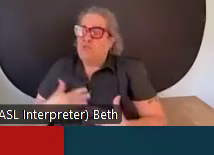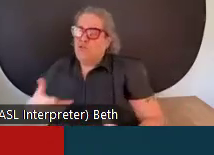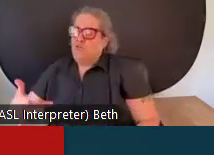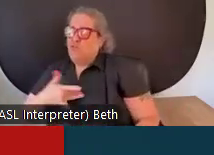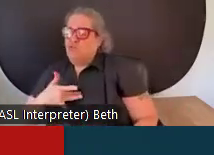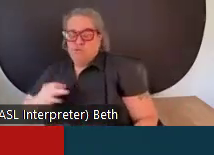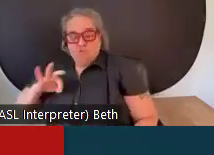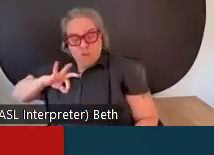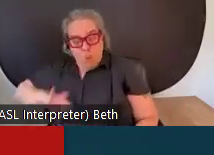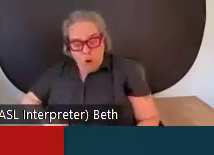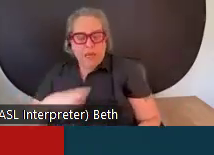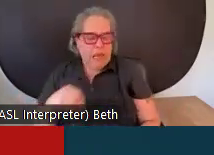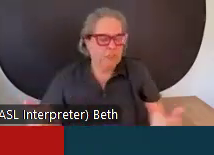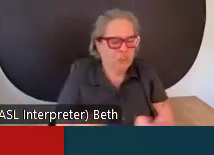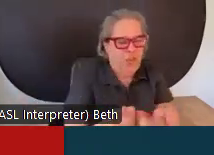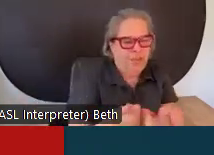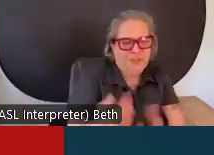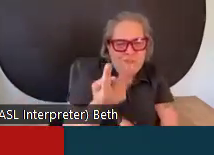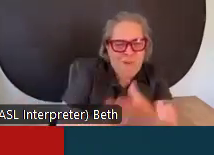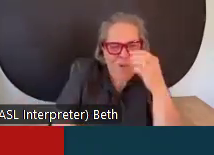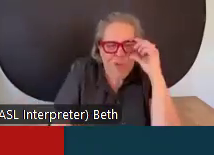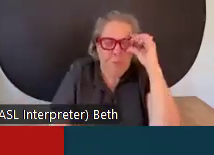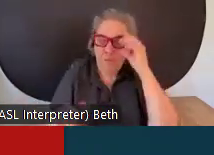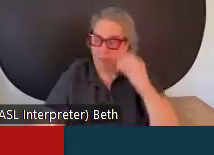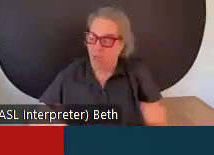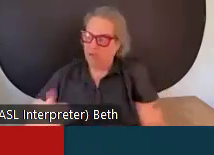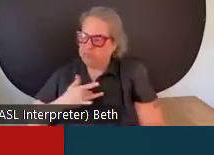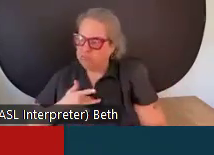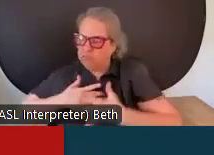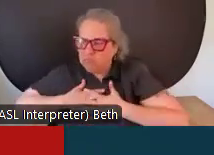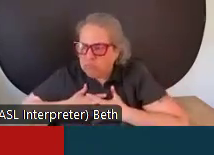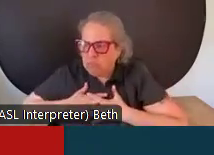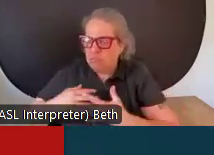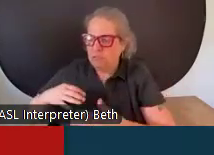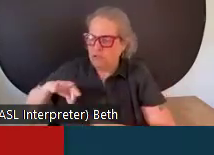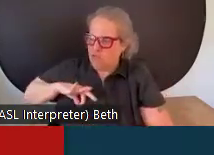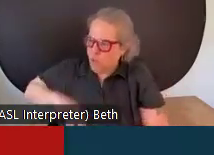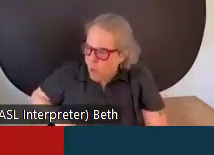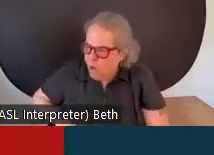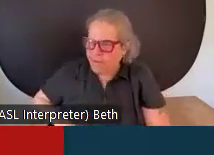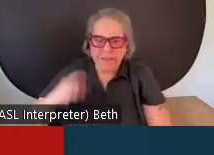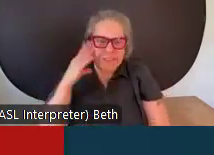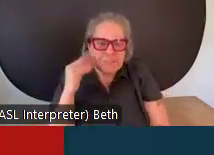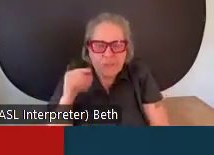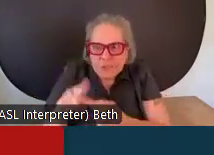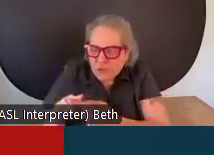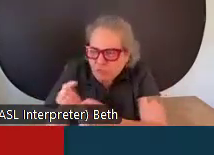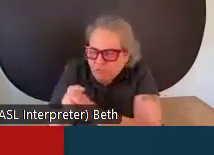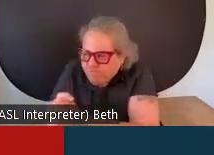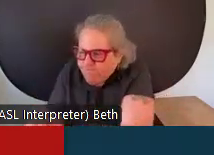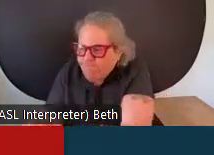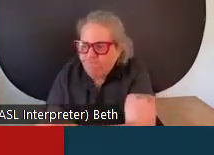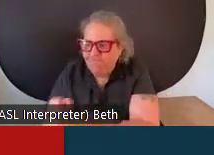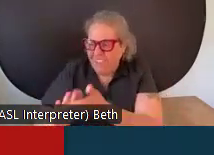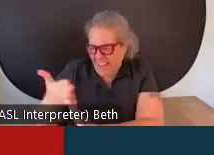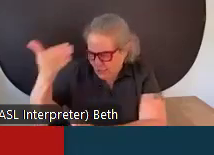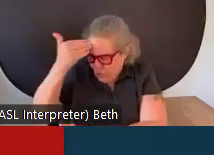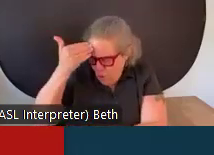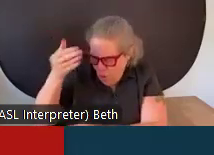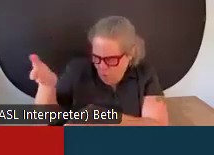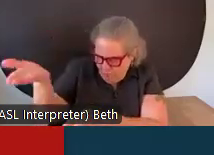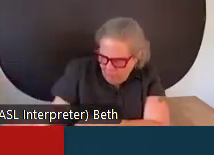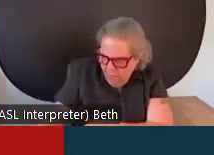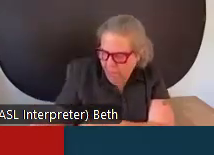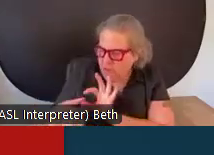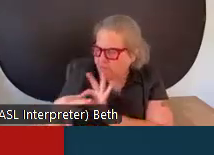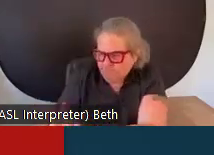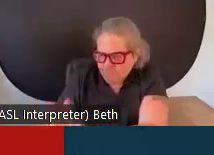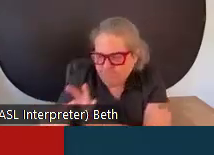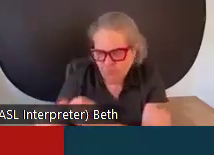And the rewarding aspects can come from the time spent together with your loved one, which often result in getting to know much more about your loved one, but also who they are today.